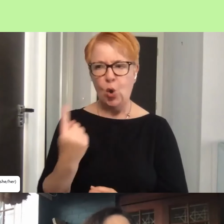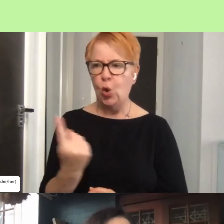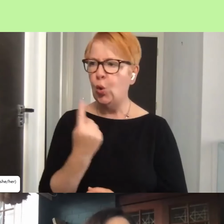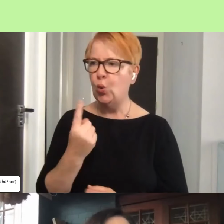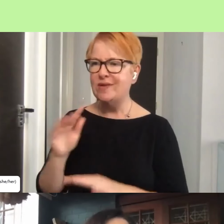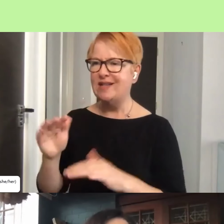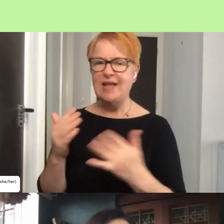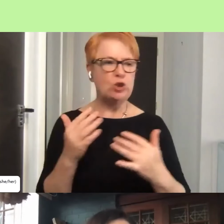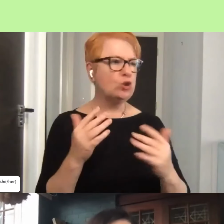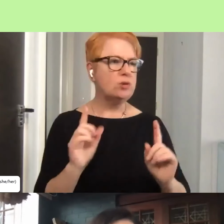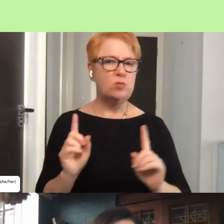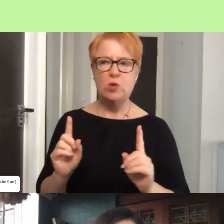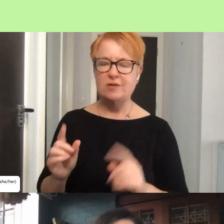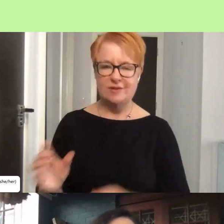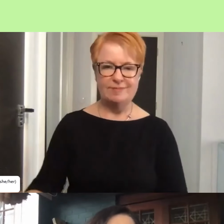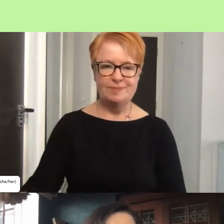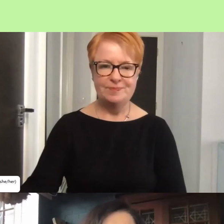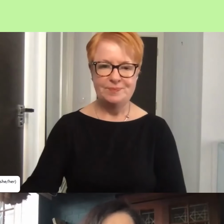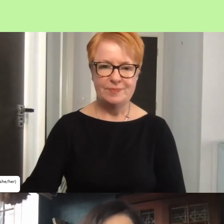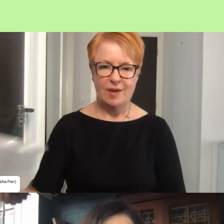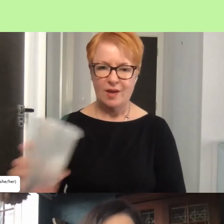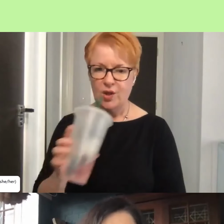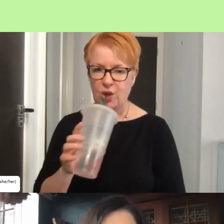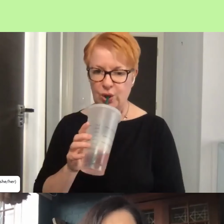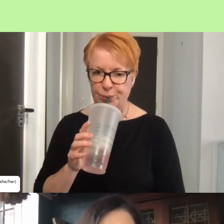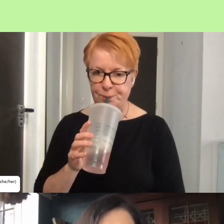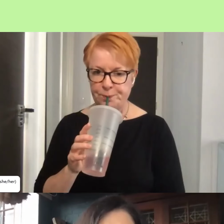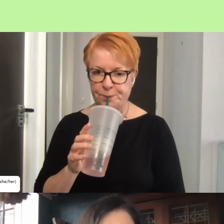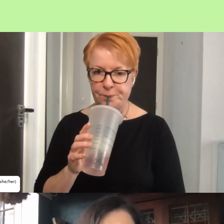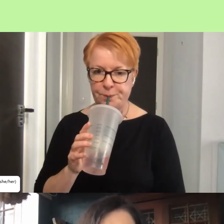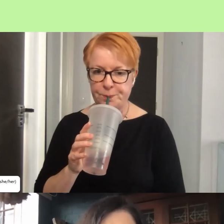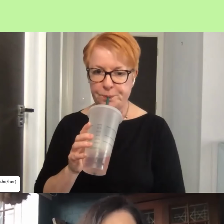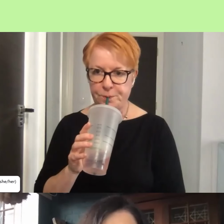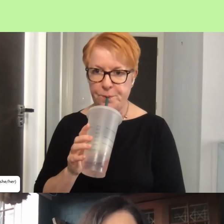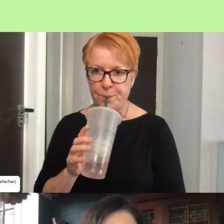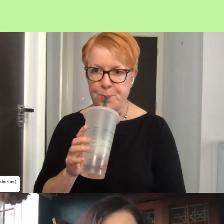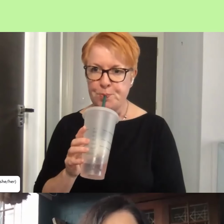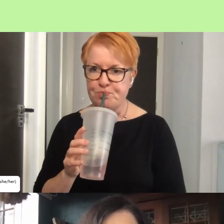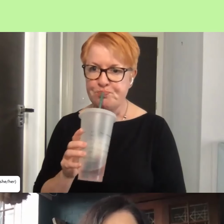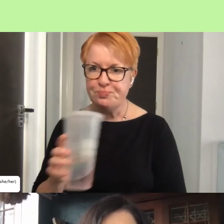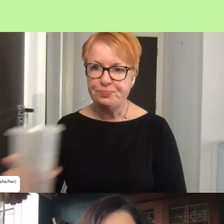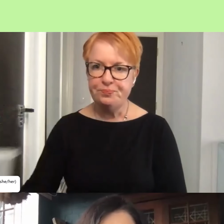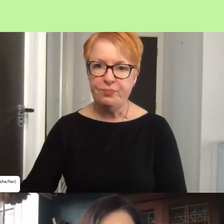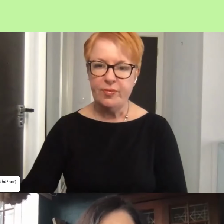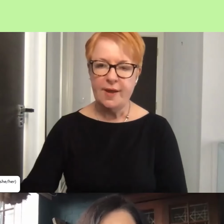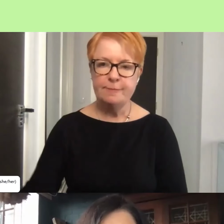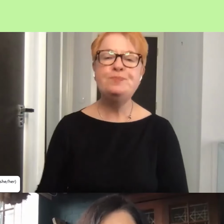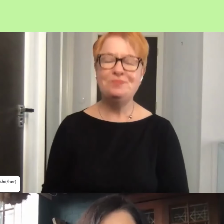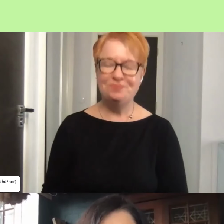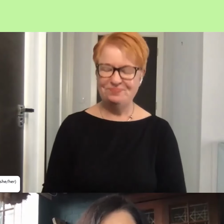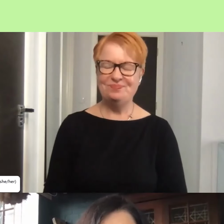Yeah. Yeah, it's interesting. I heard, I think, I think exactly that was I mean, if we talk about attention,